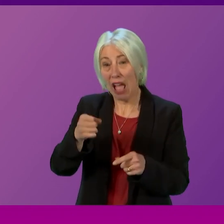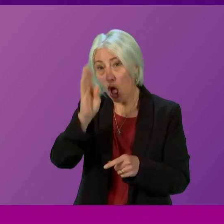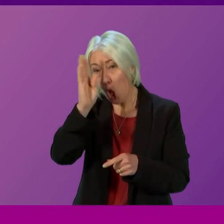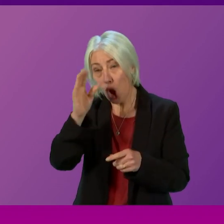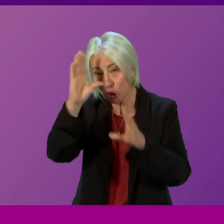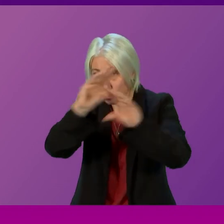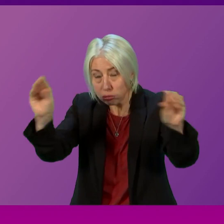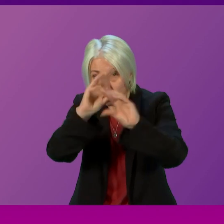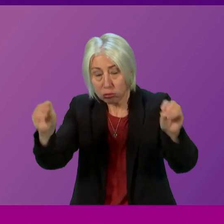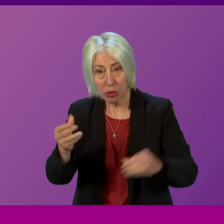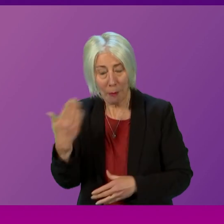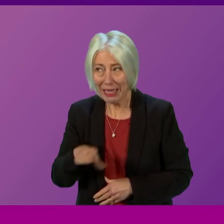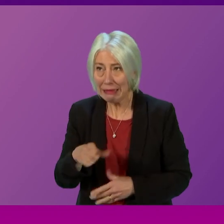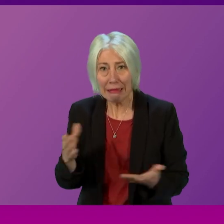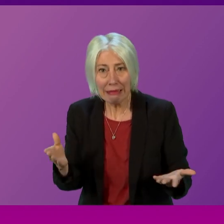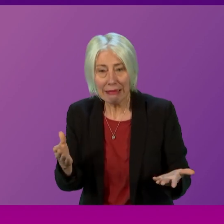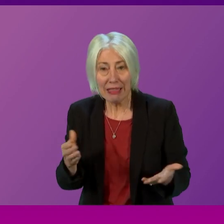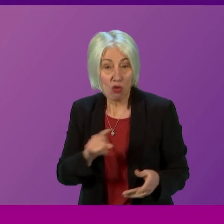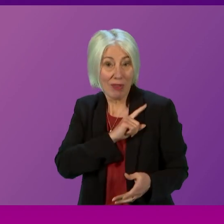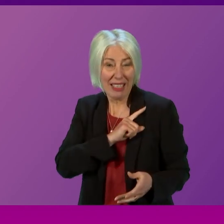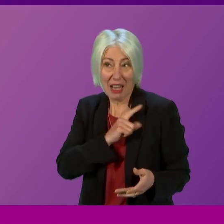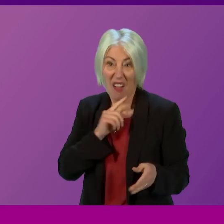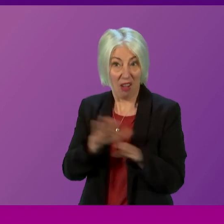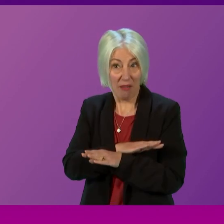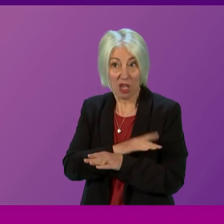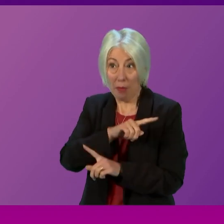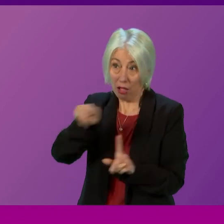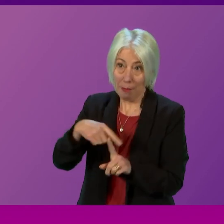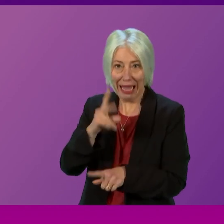and we do that for a particular reason. I have already covered that, but I will come back to it.